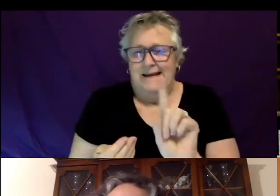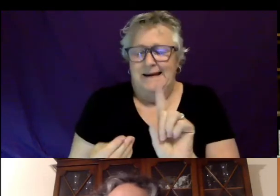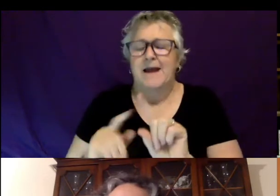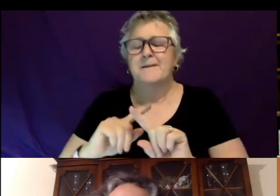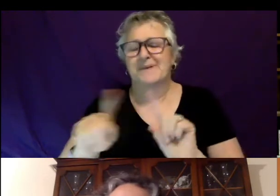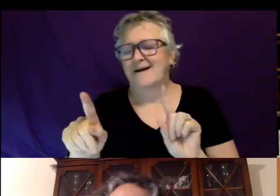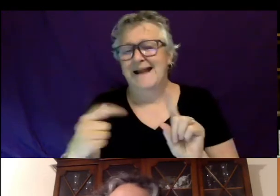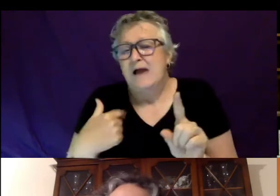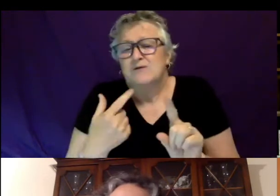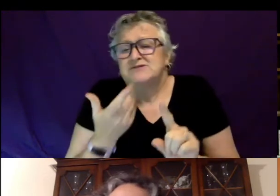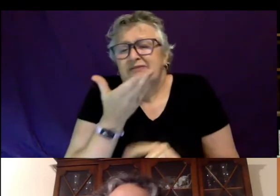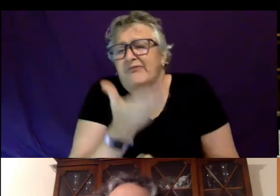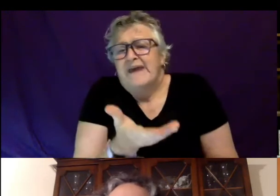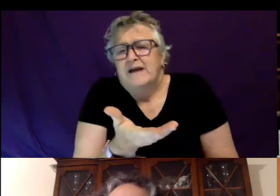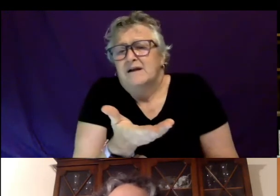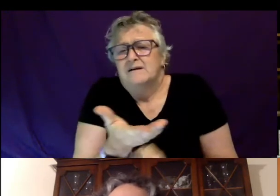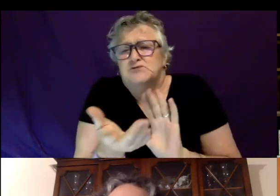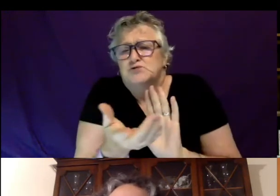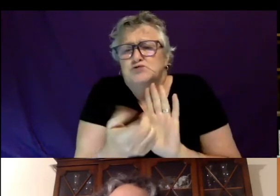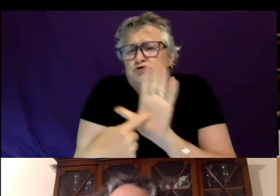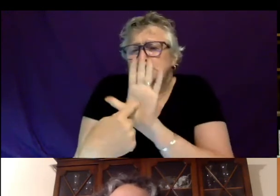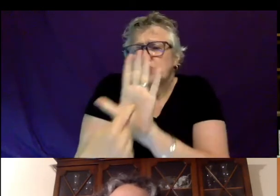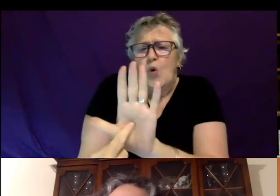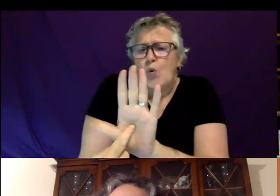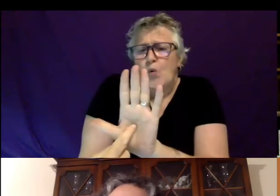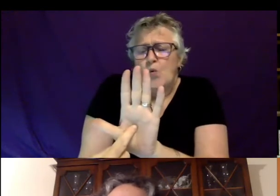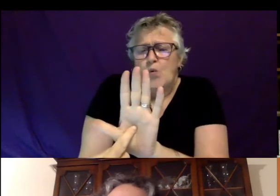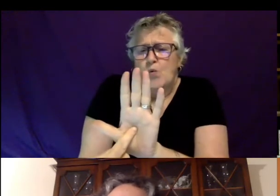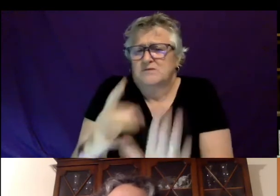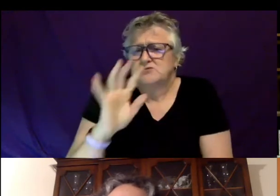people about art. Uh, of course it was really cold,